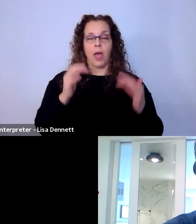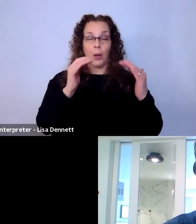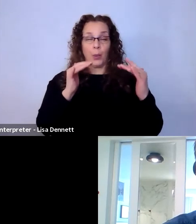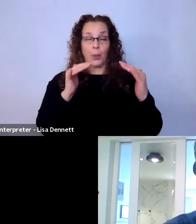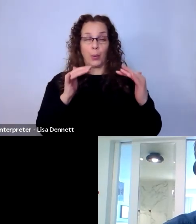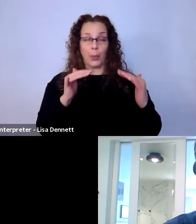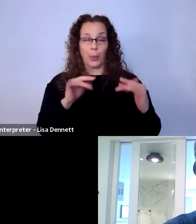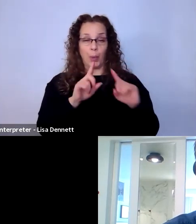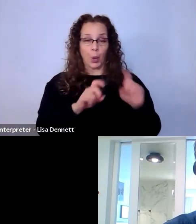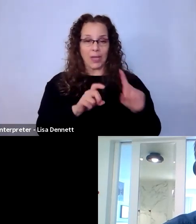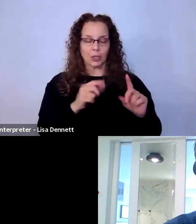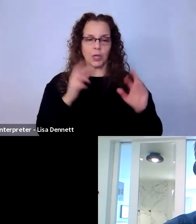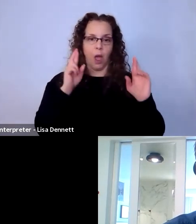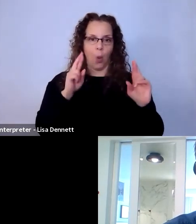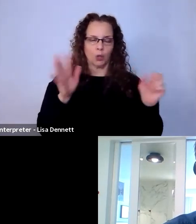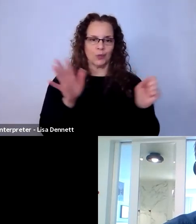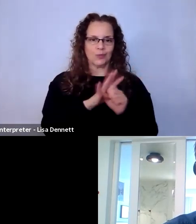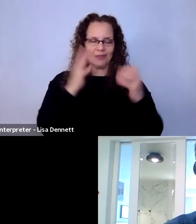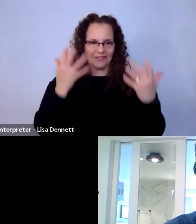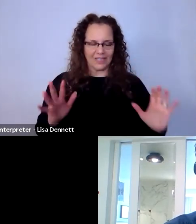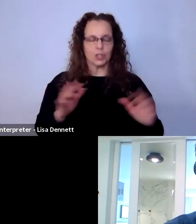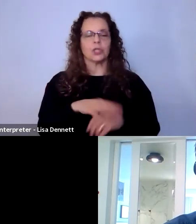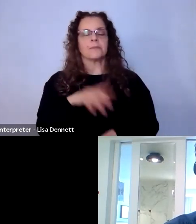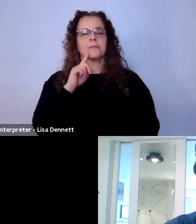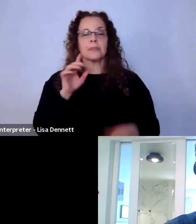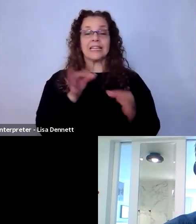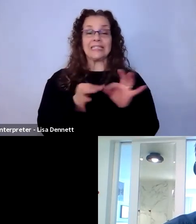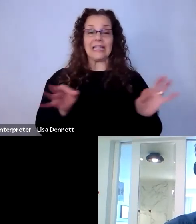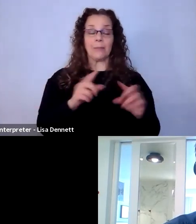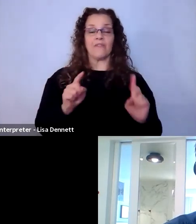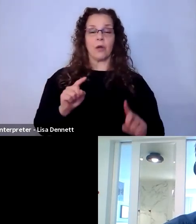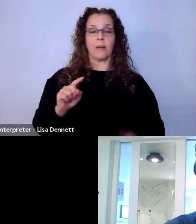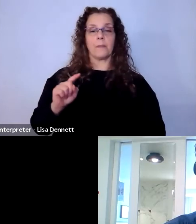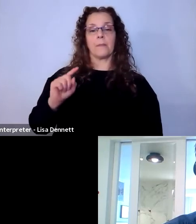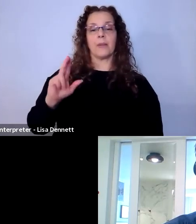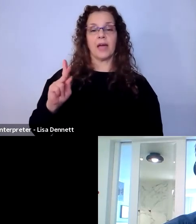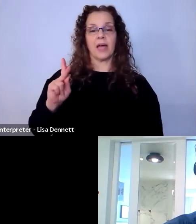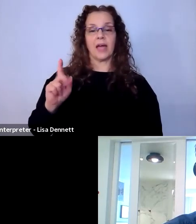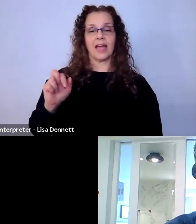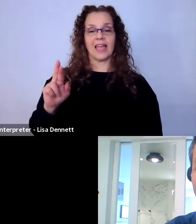I hope we get to everything that's first a statement from Karen myers thanks for joining us Karen from the w three see.